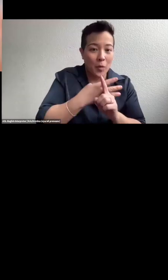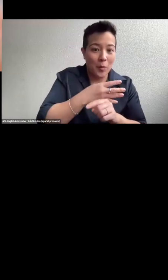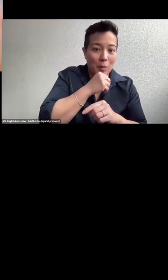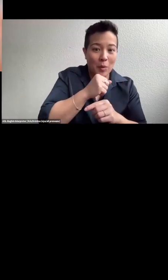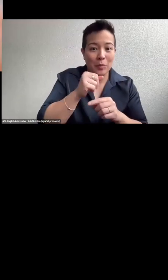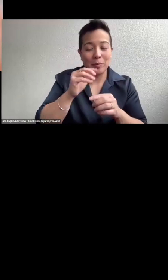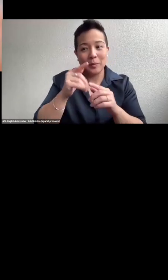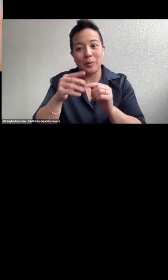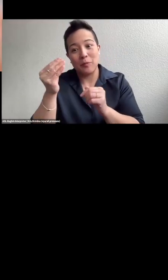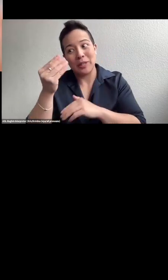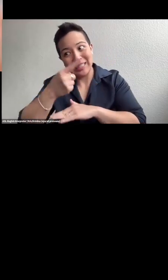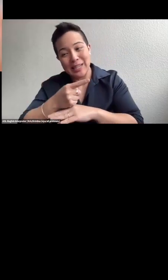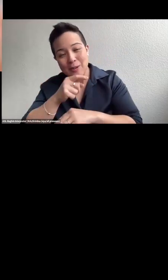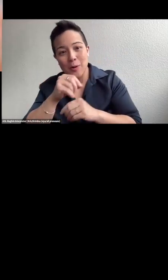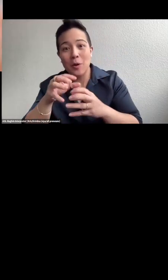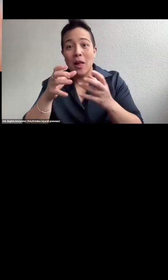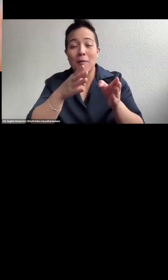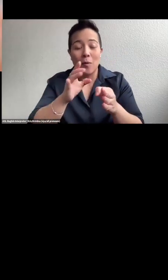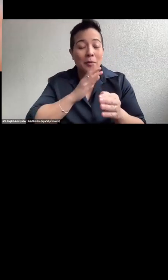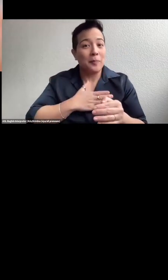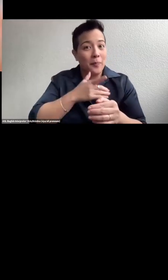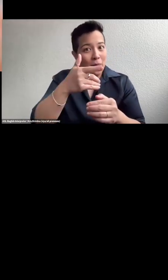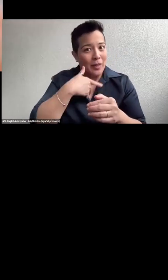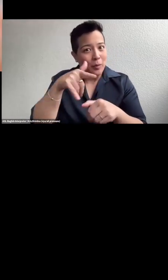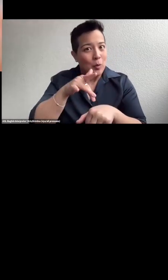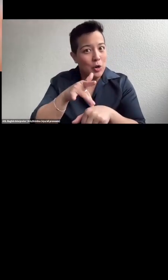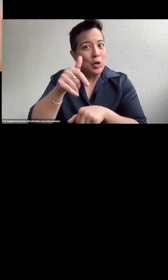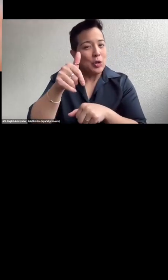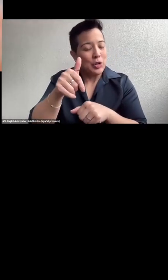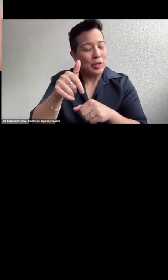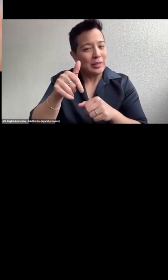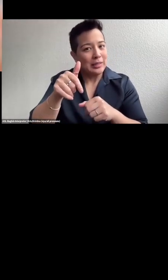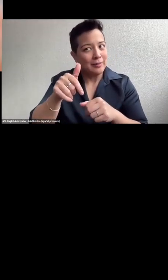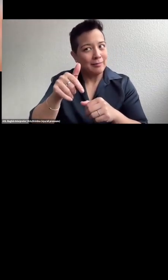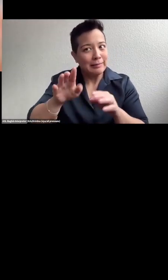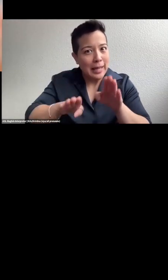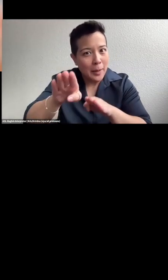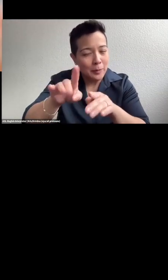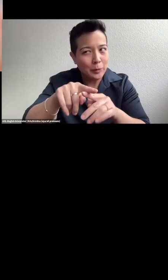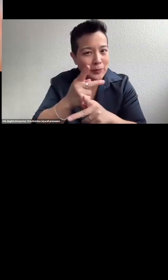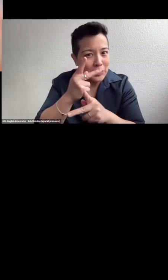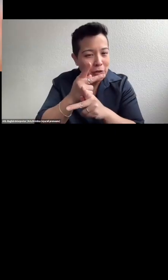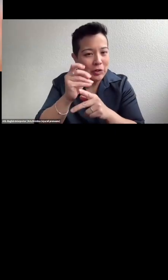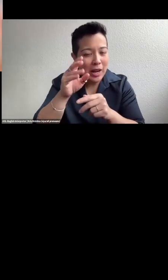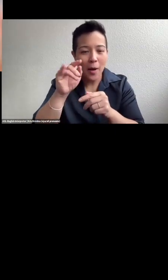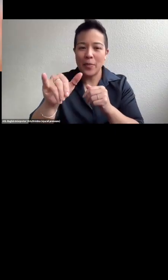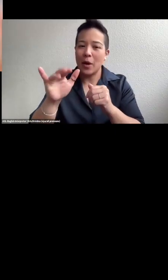ways though I'm glad that you had those earlier kind of steps to figure it out. That would